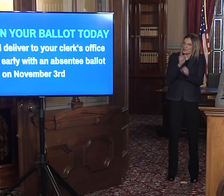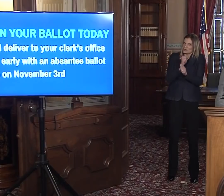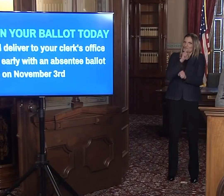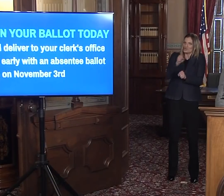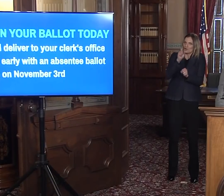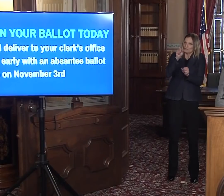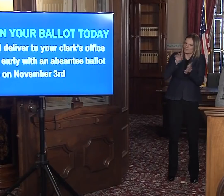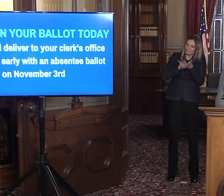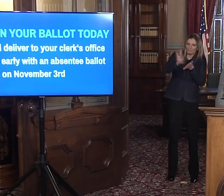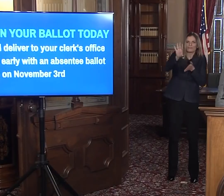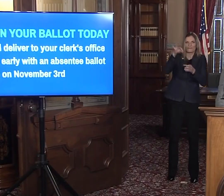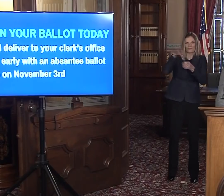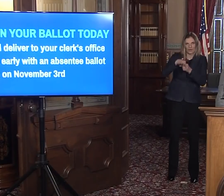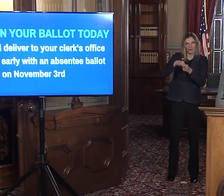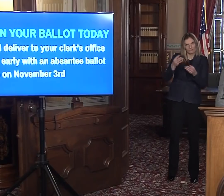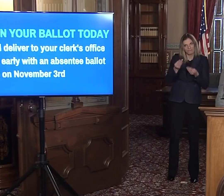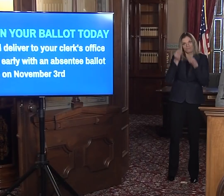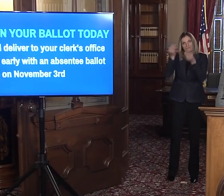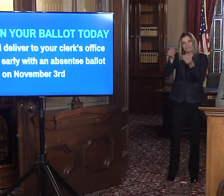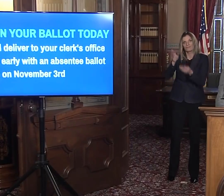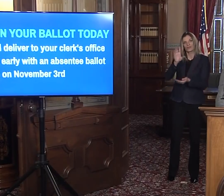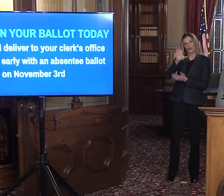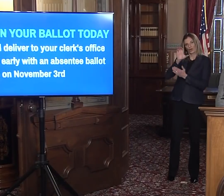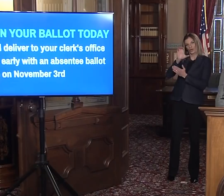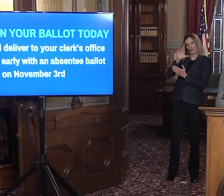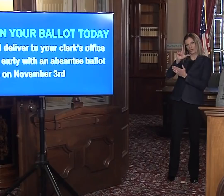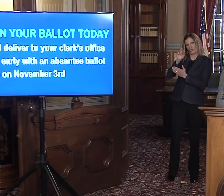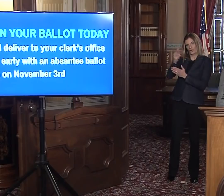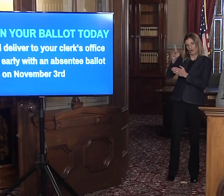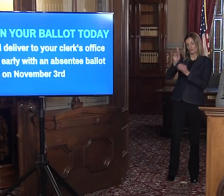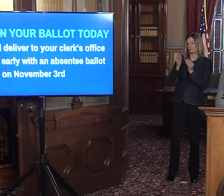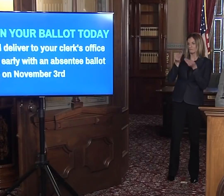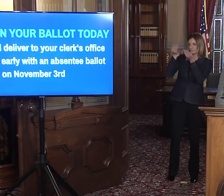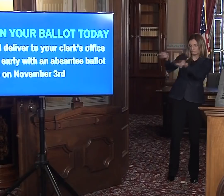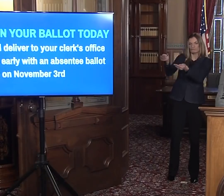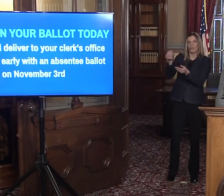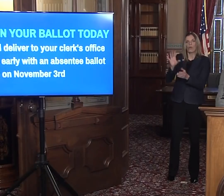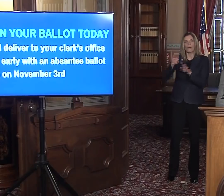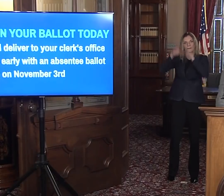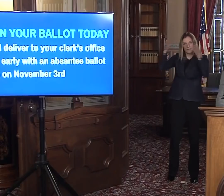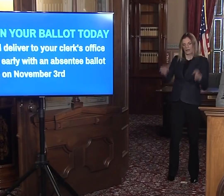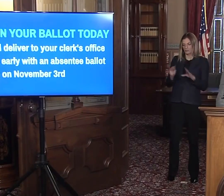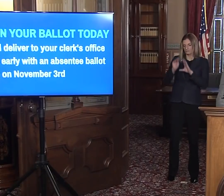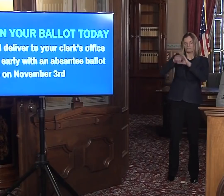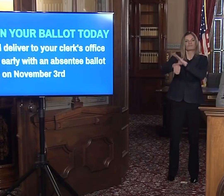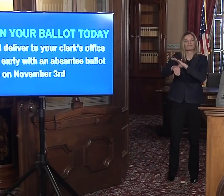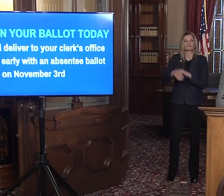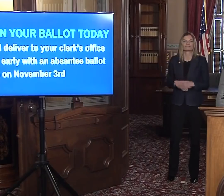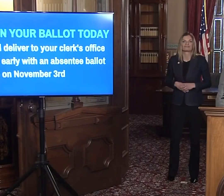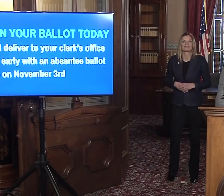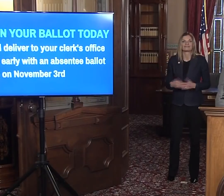BALLOT GETS IN ON TIME. SO TO BE EXTRA CAREFUL, HAND DELIVER YOUR ABSENTEE BALLOT TO YOUR CLERK'S OFFICE OR A DROP